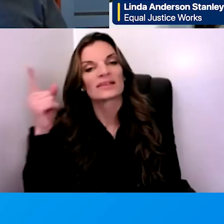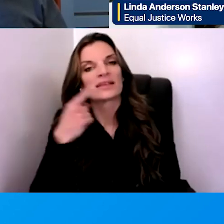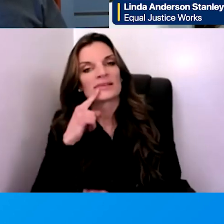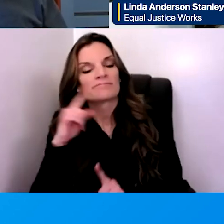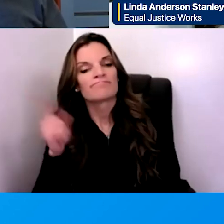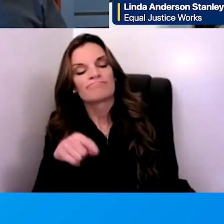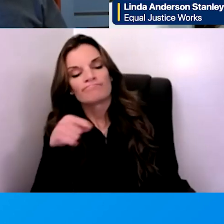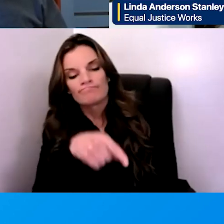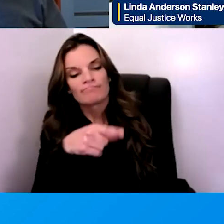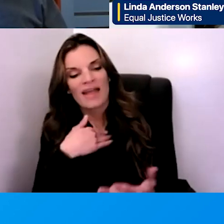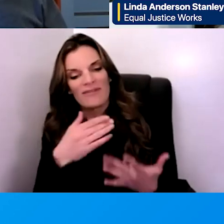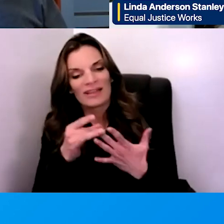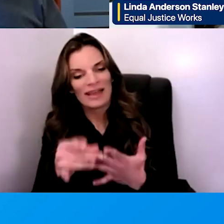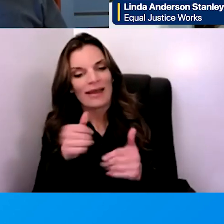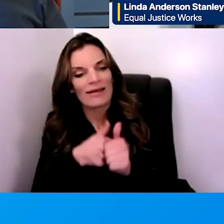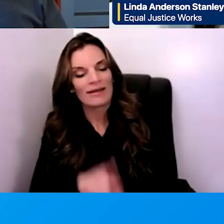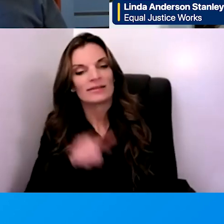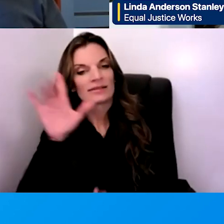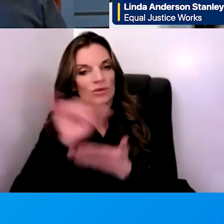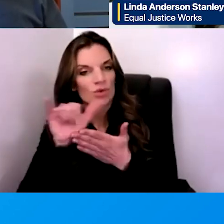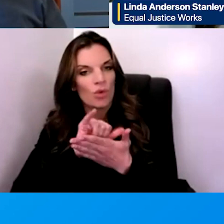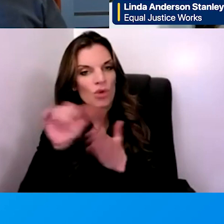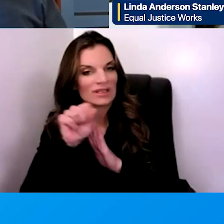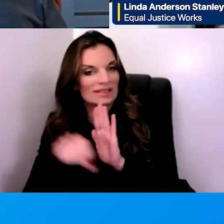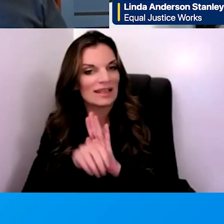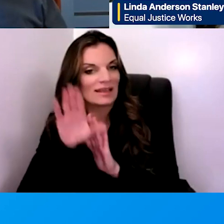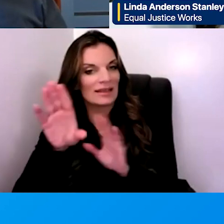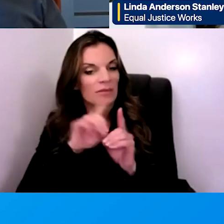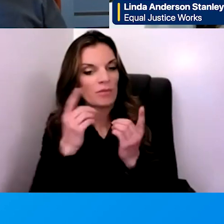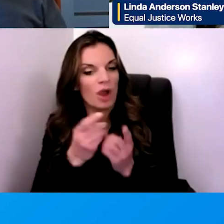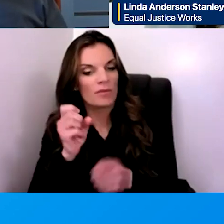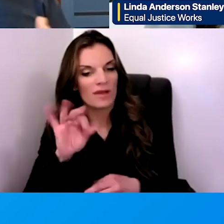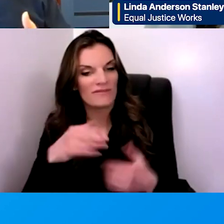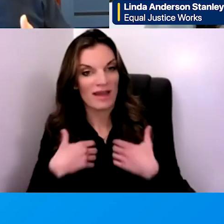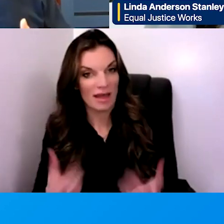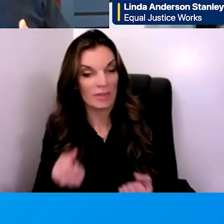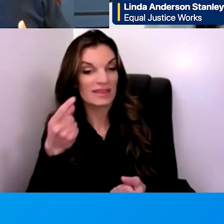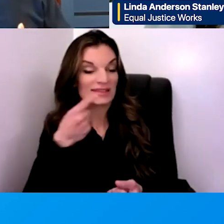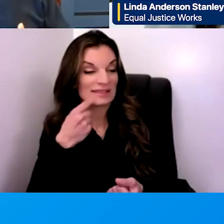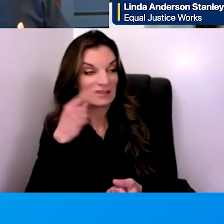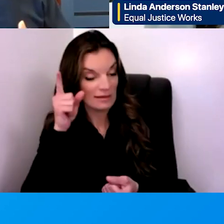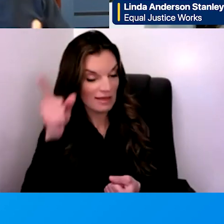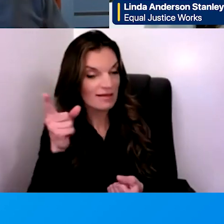guidelines that New York State had via the Department of Health that would have allowed personal